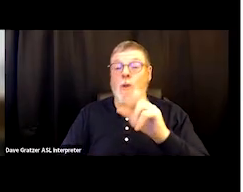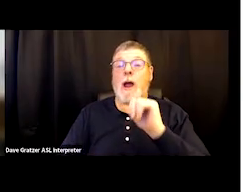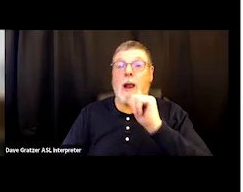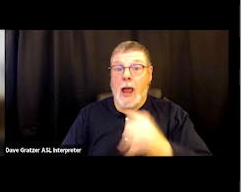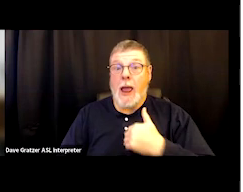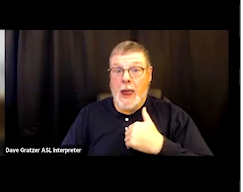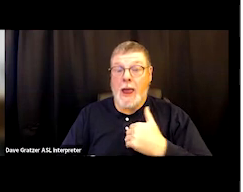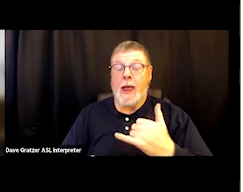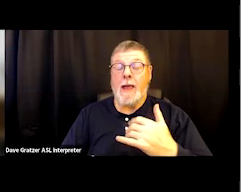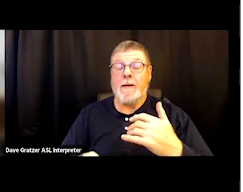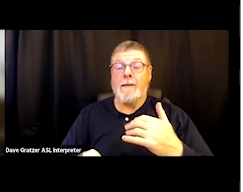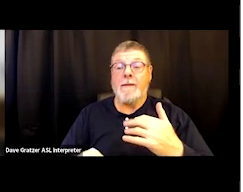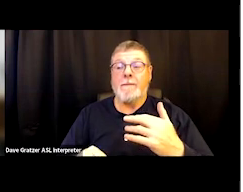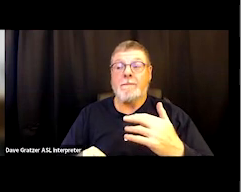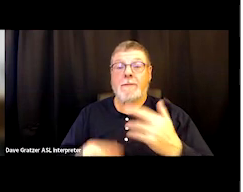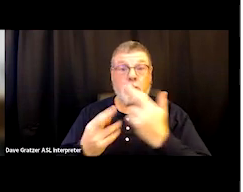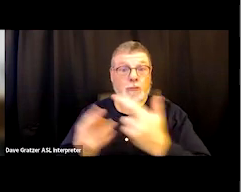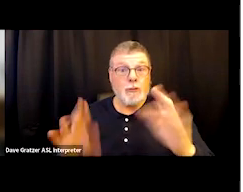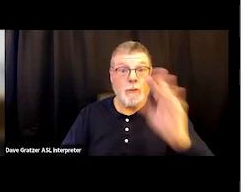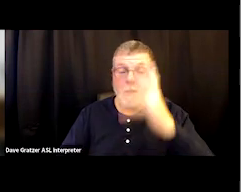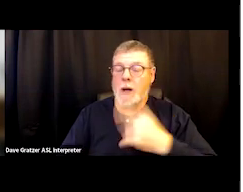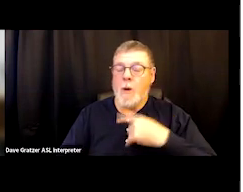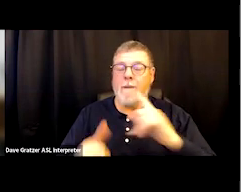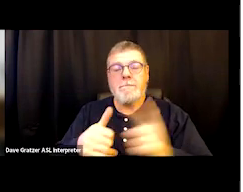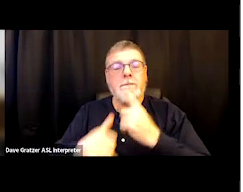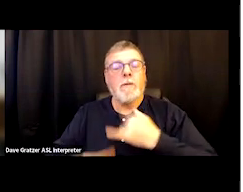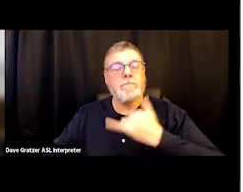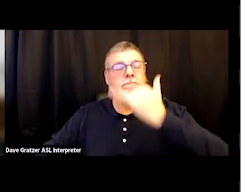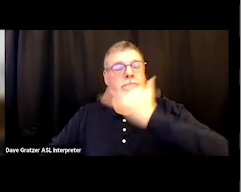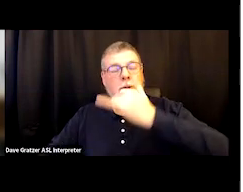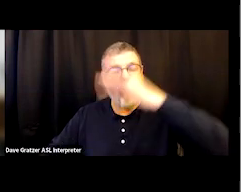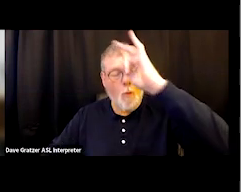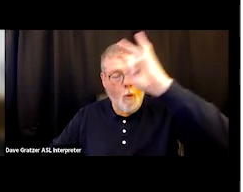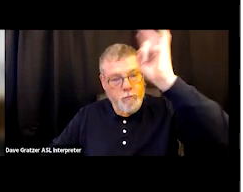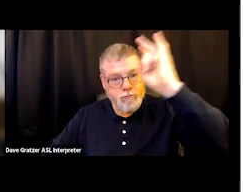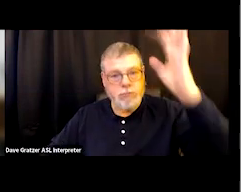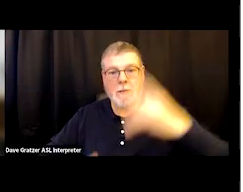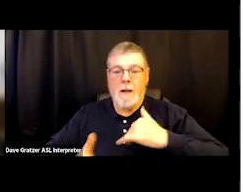I made a dire mistake when one of my first SOAR assisted claims, I was helping someone,